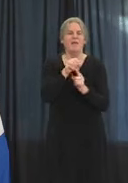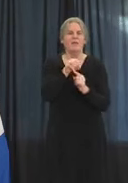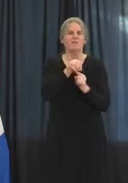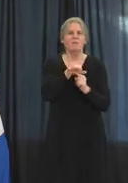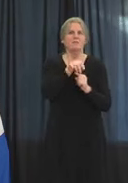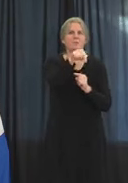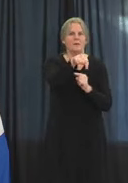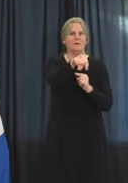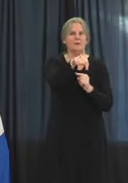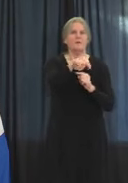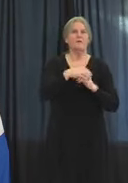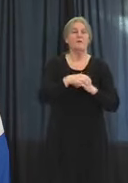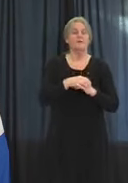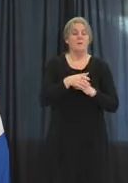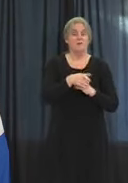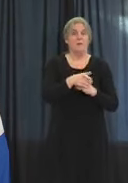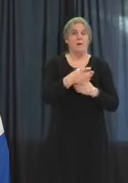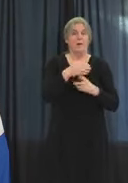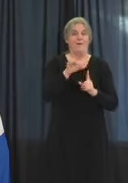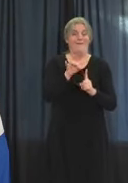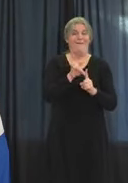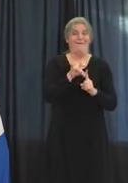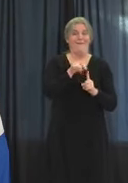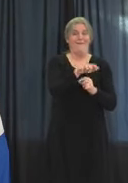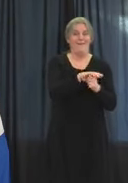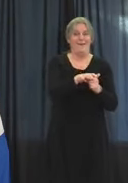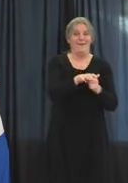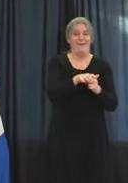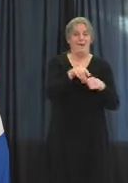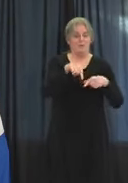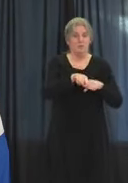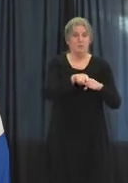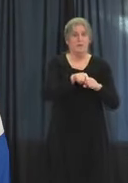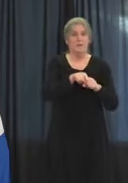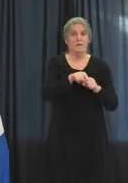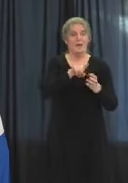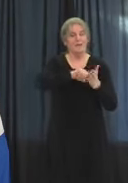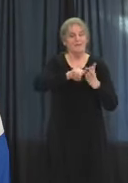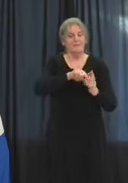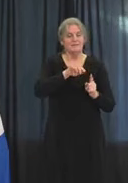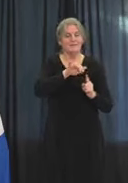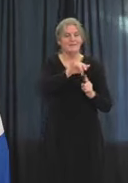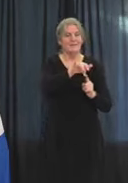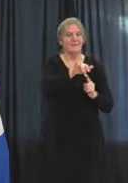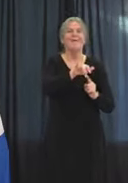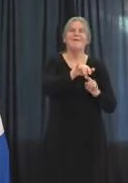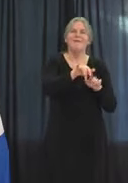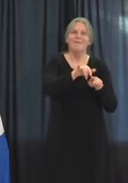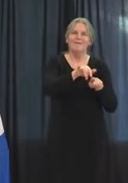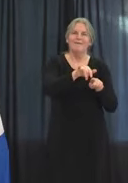and Elias dental. So part of that investigation, part of the case investigation